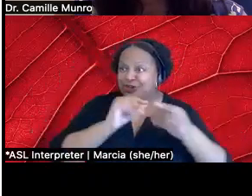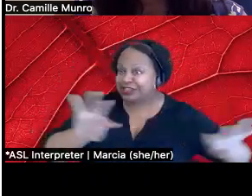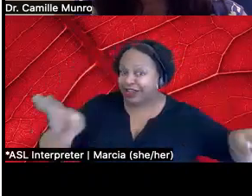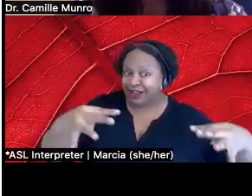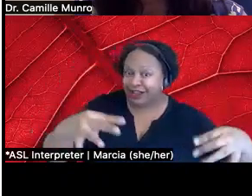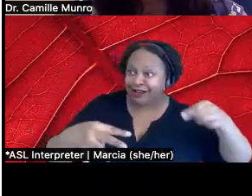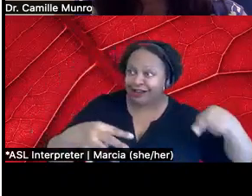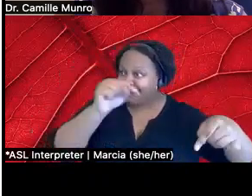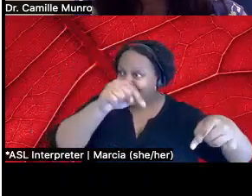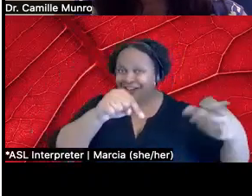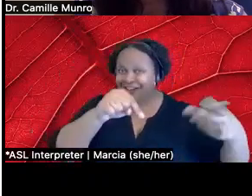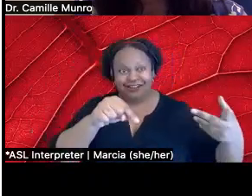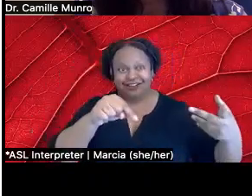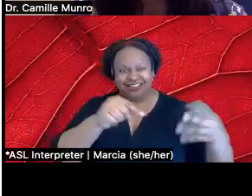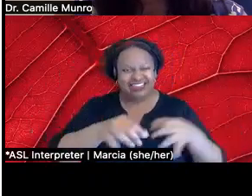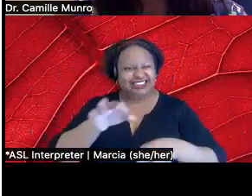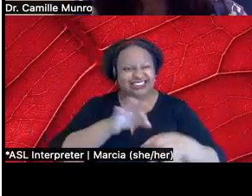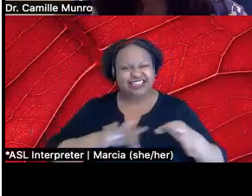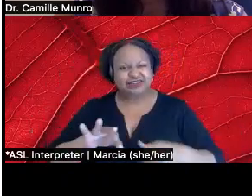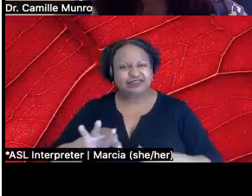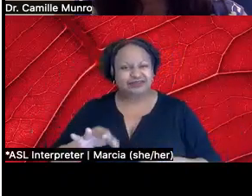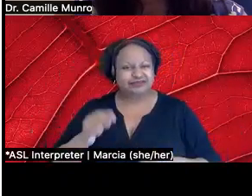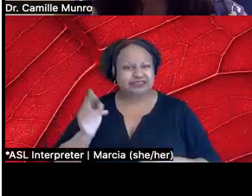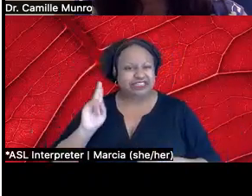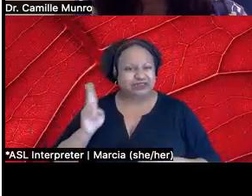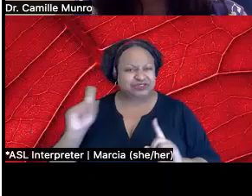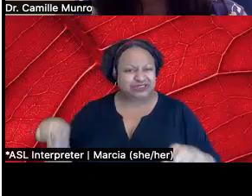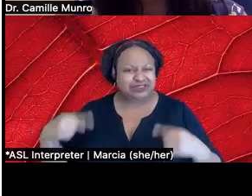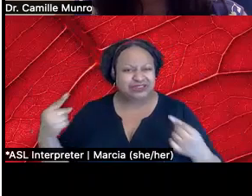the sort of historical thing, the position of disabilities.